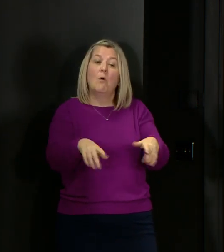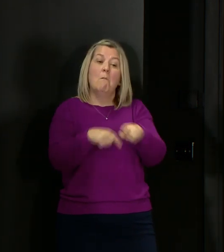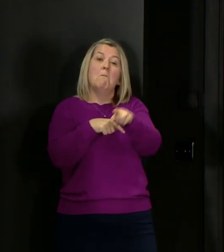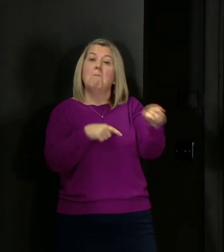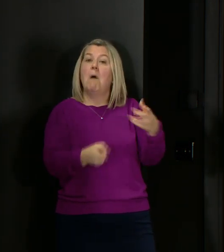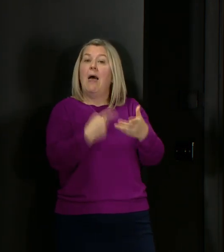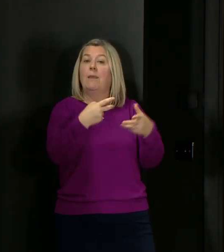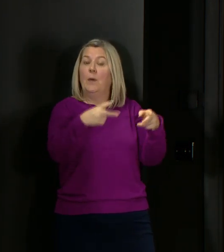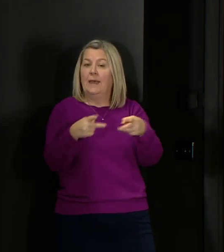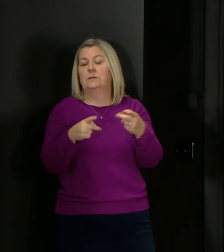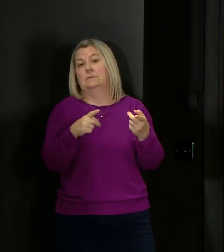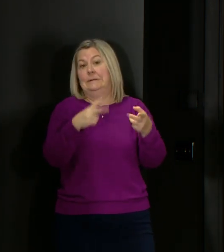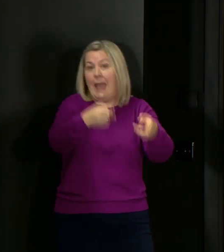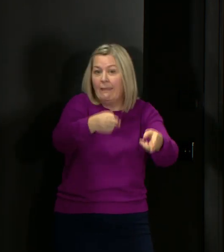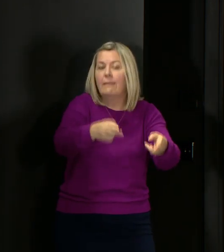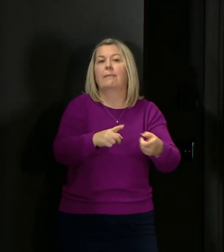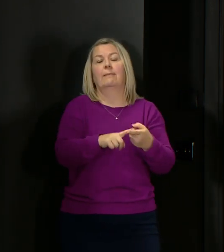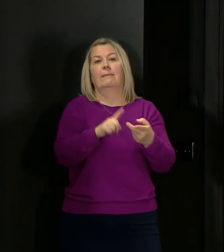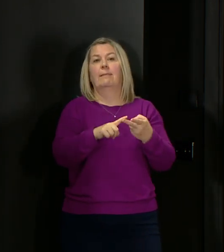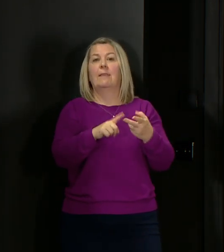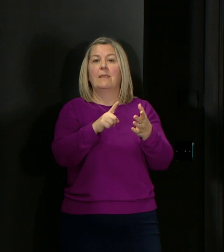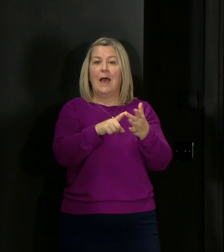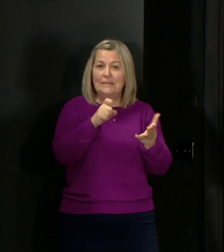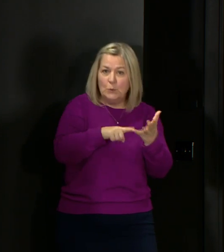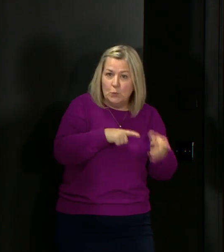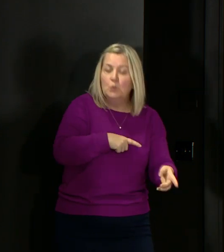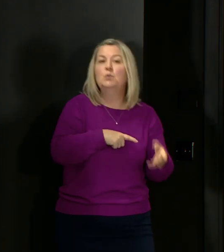largely from, sadly, the number of deaths we had at that point in time in the epidemic,